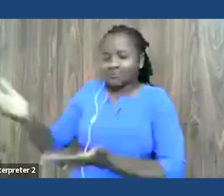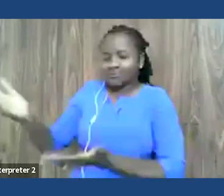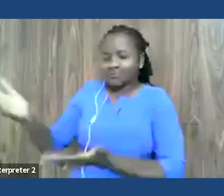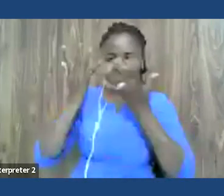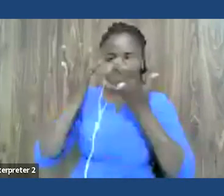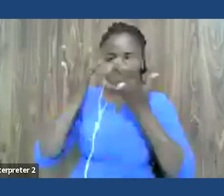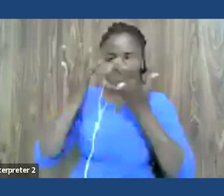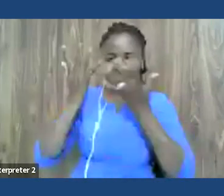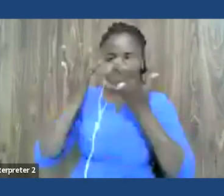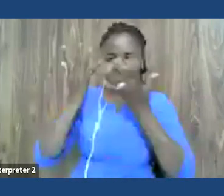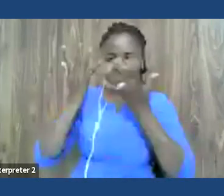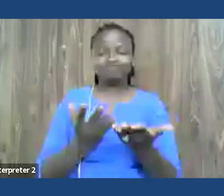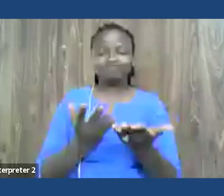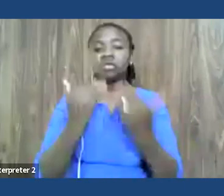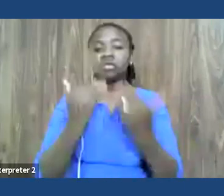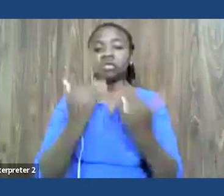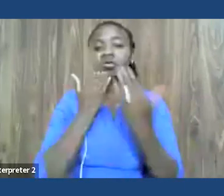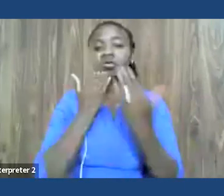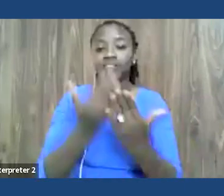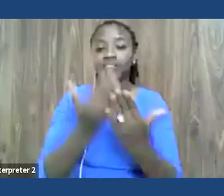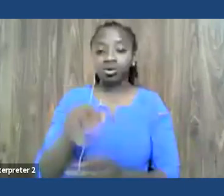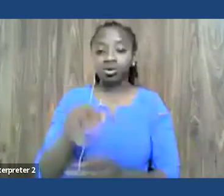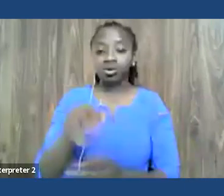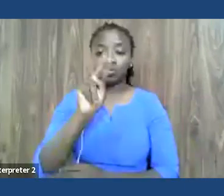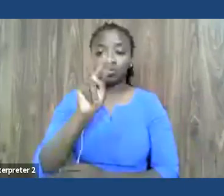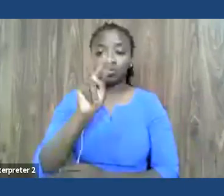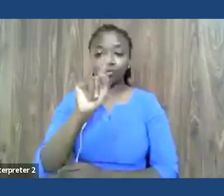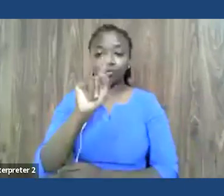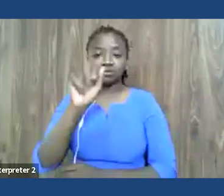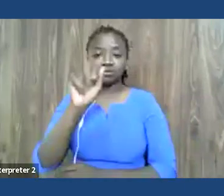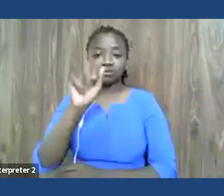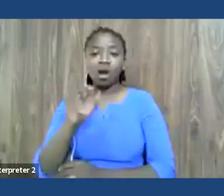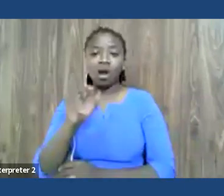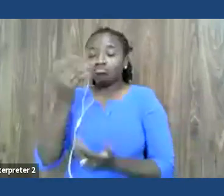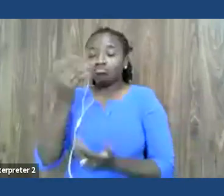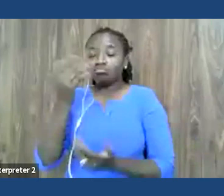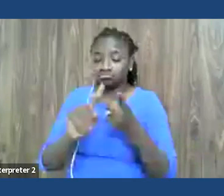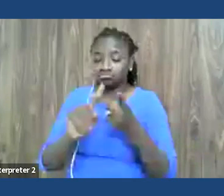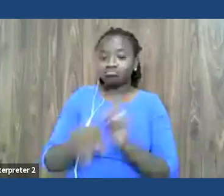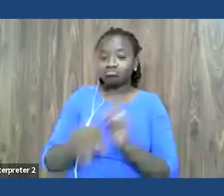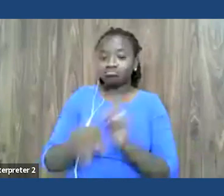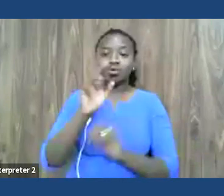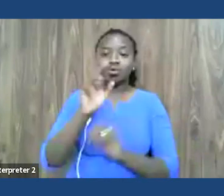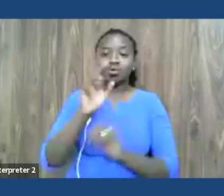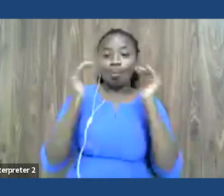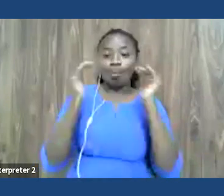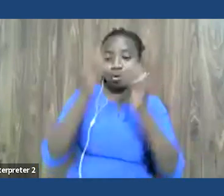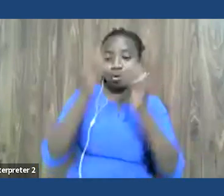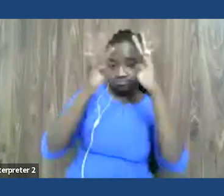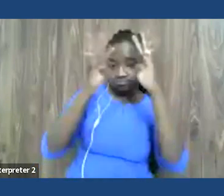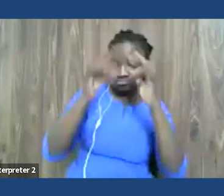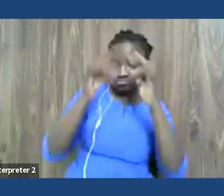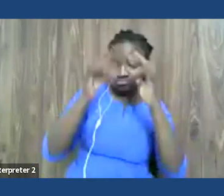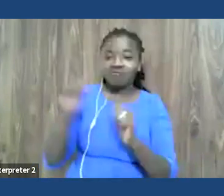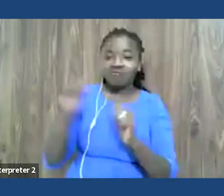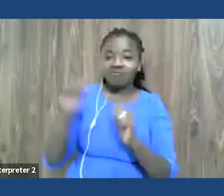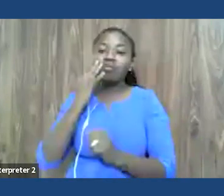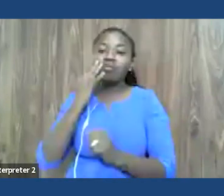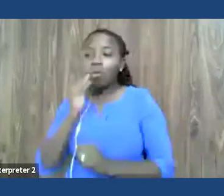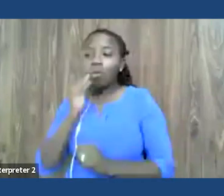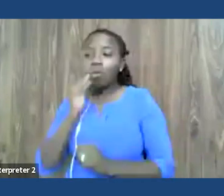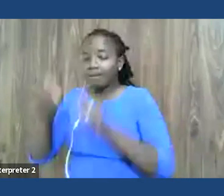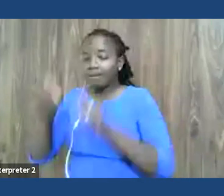Thank you, again, to UNITAR, to G3ict and to the global initiative on --